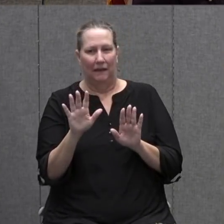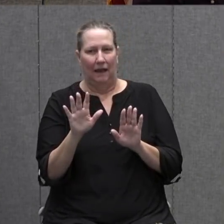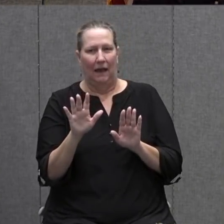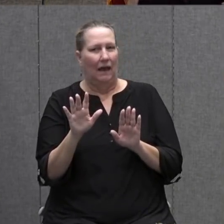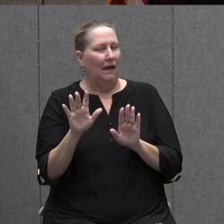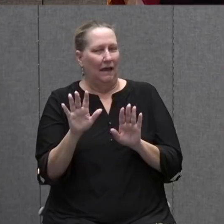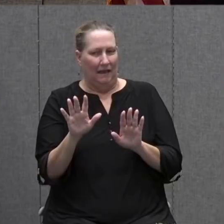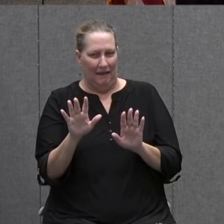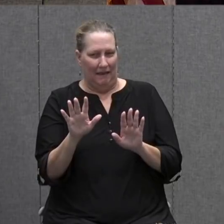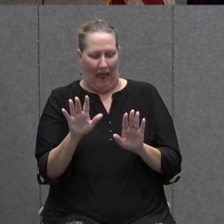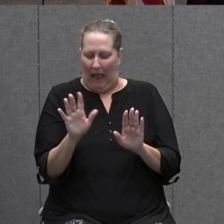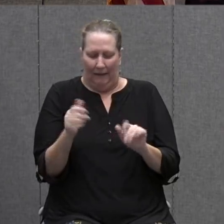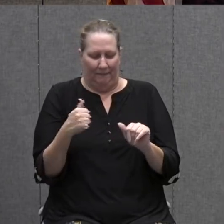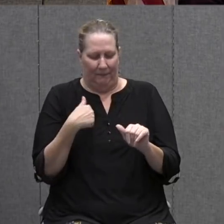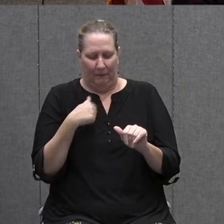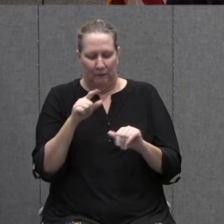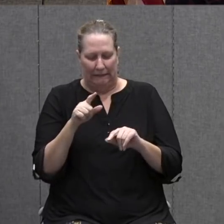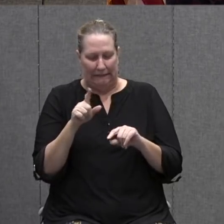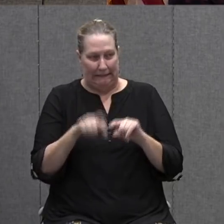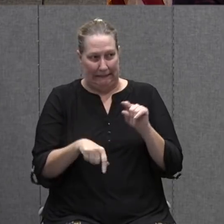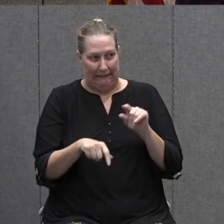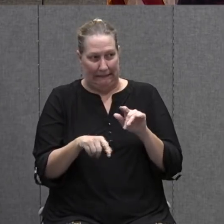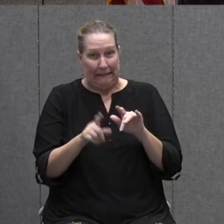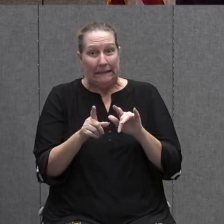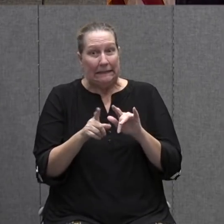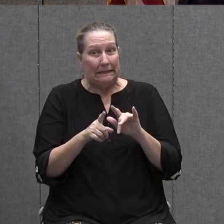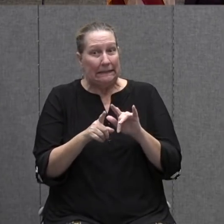but let me show you what SOS looks like.